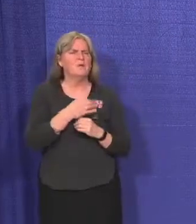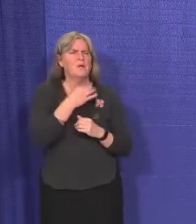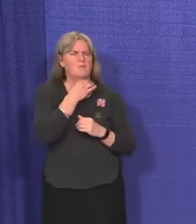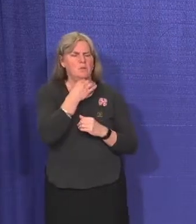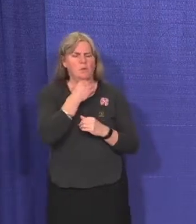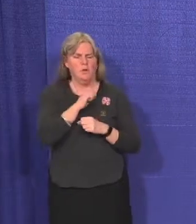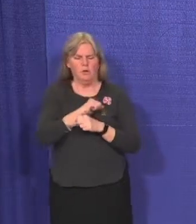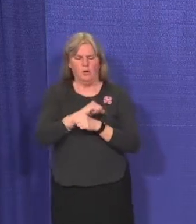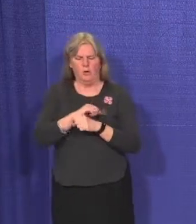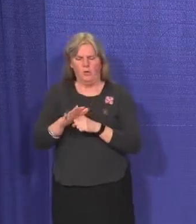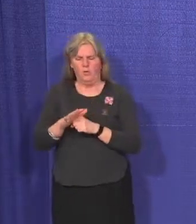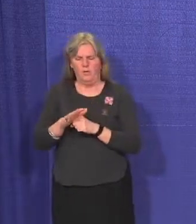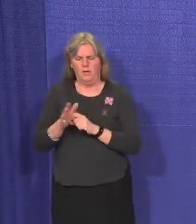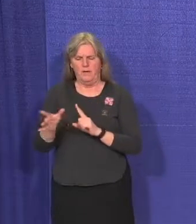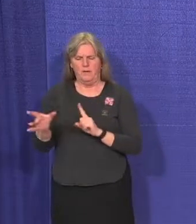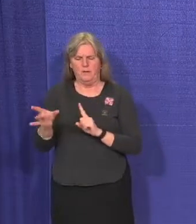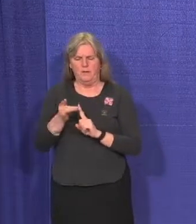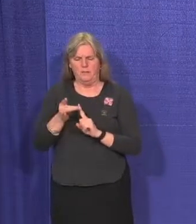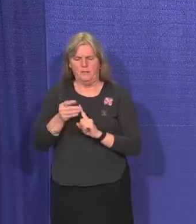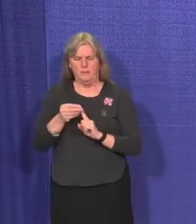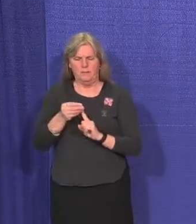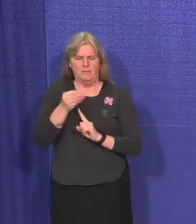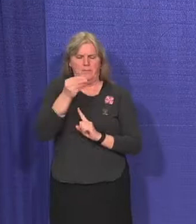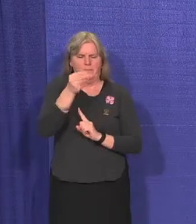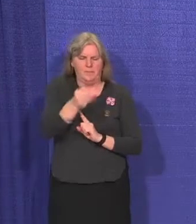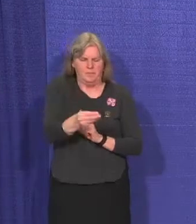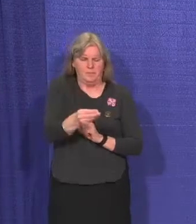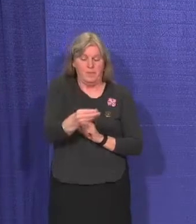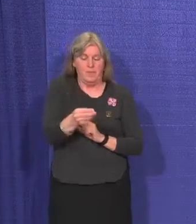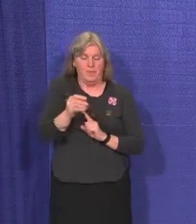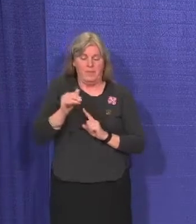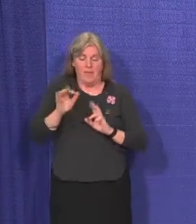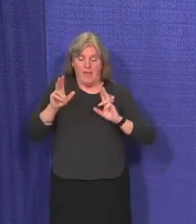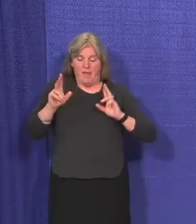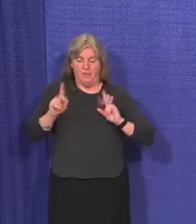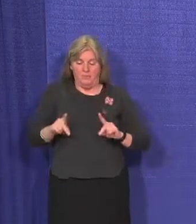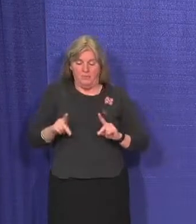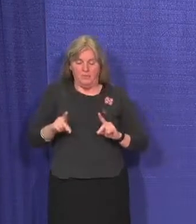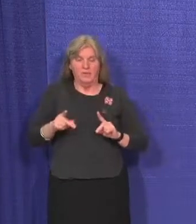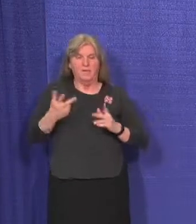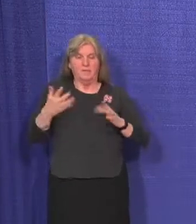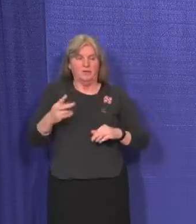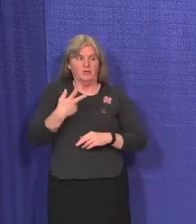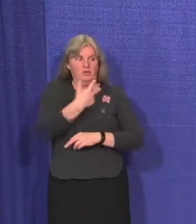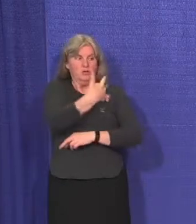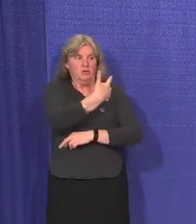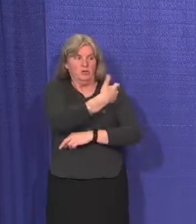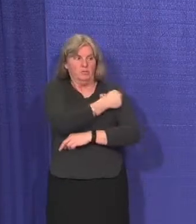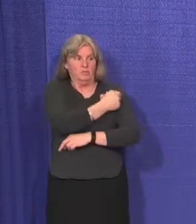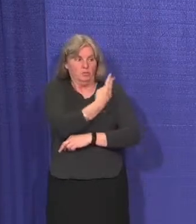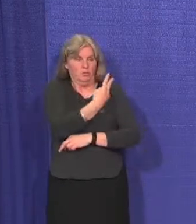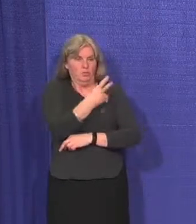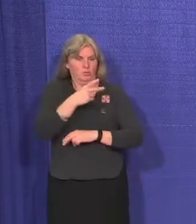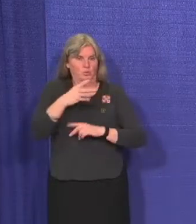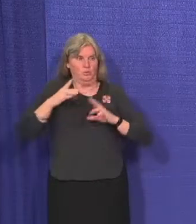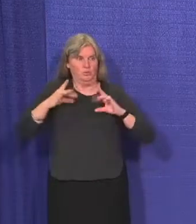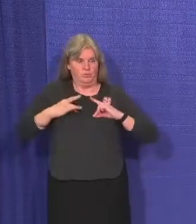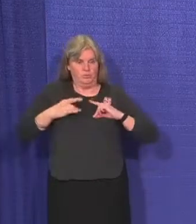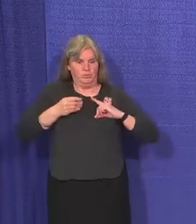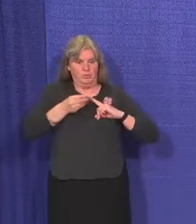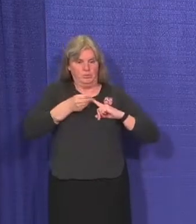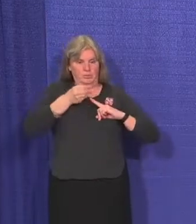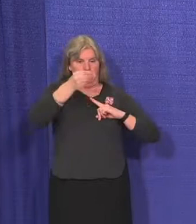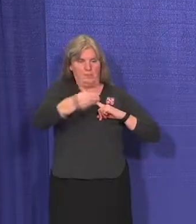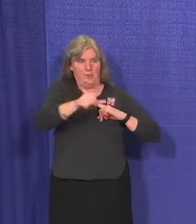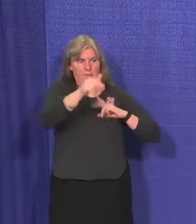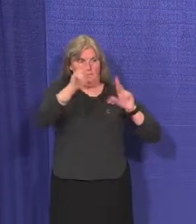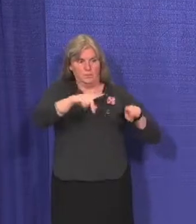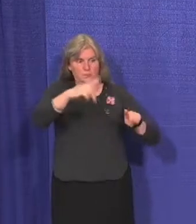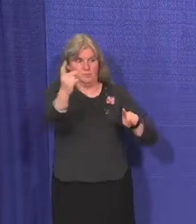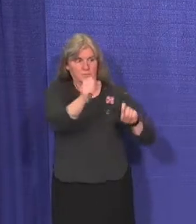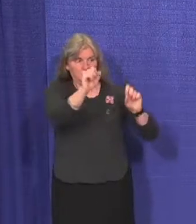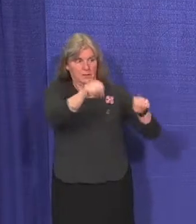all the vaccines.